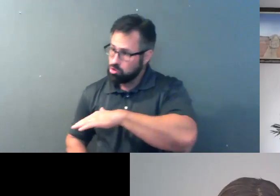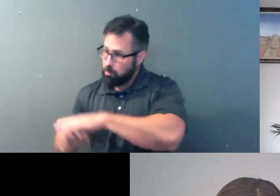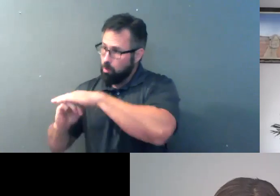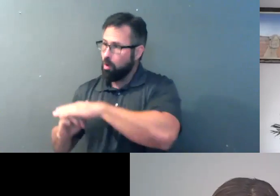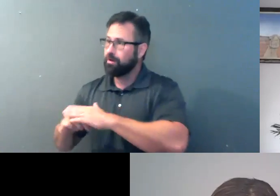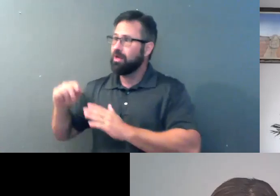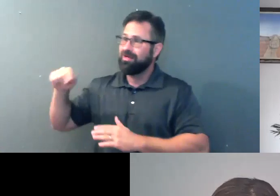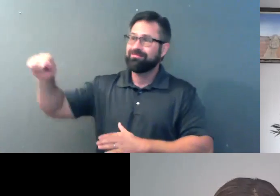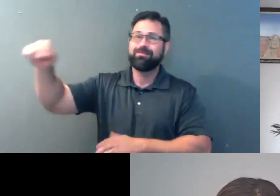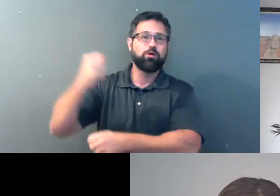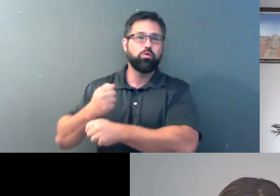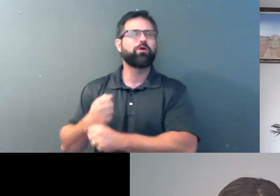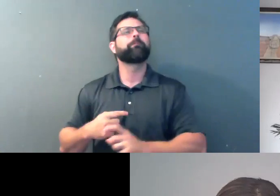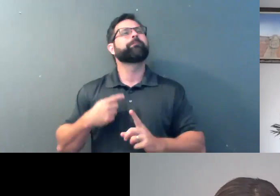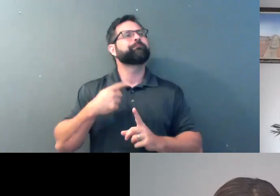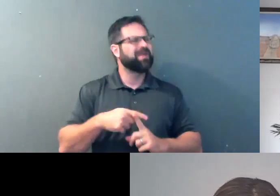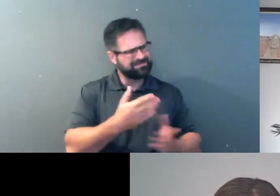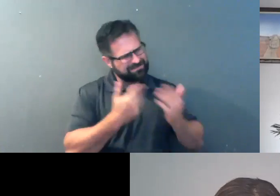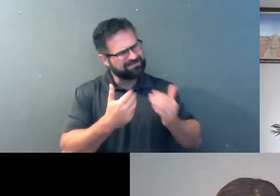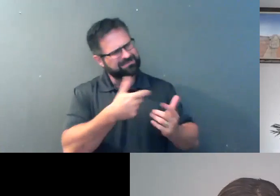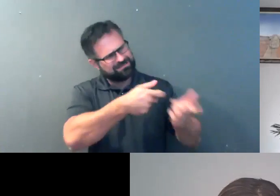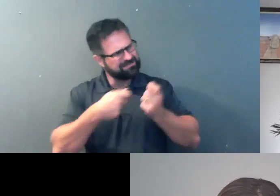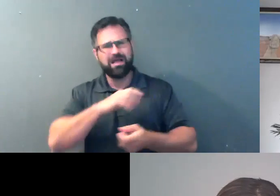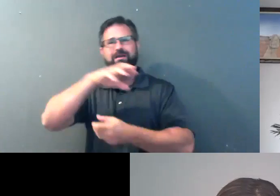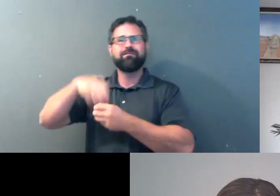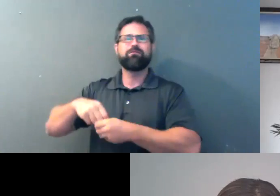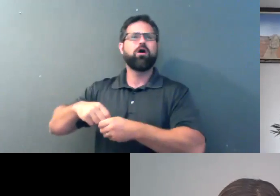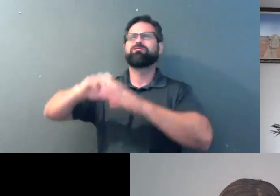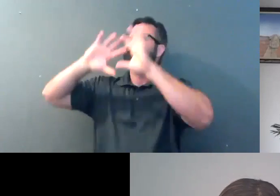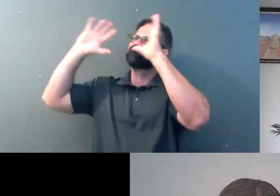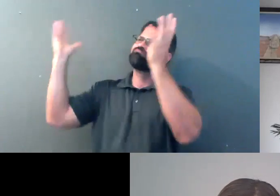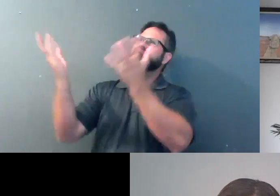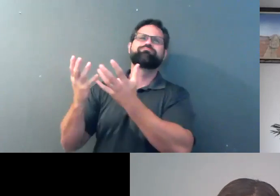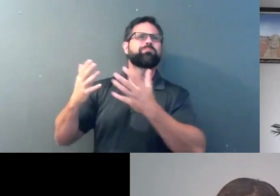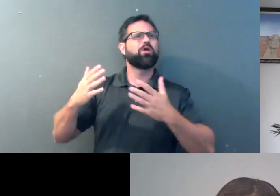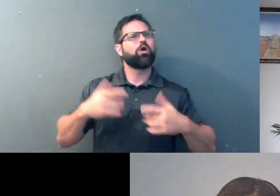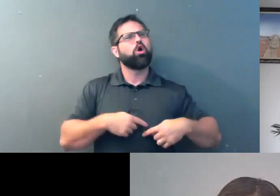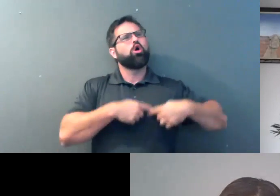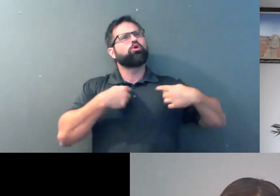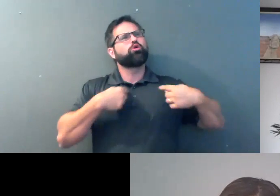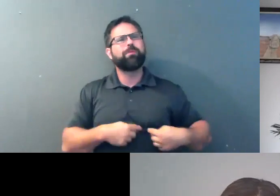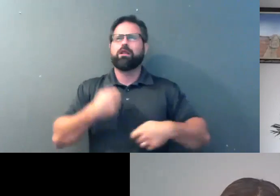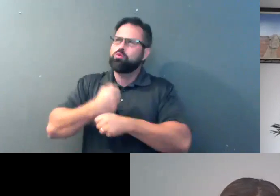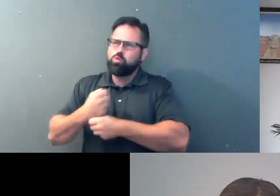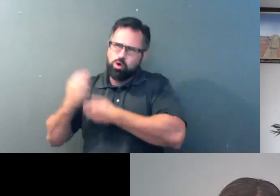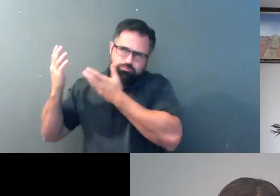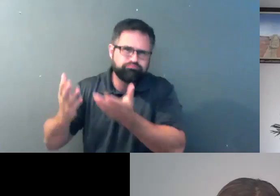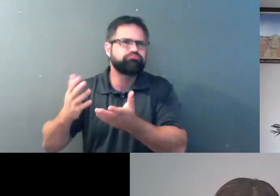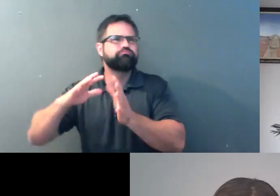but also more broadly in humanitarian action so putting developing some very specific mechanisms